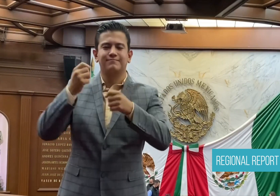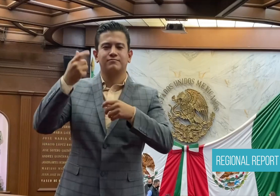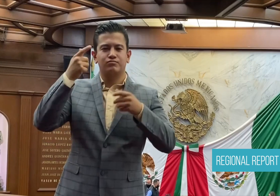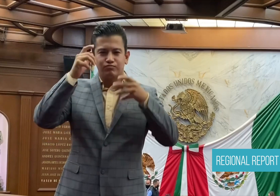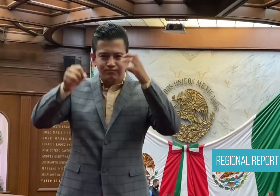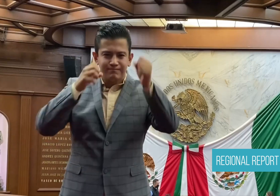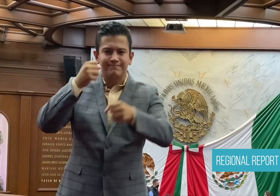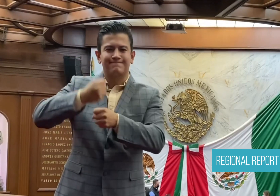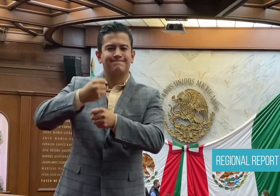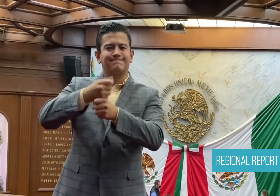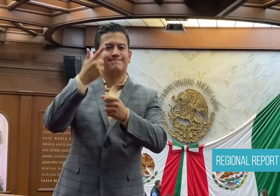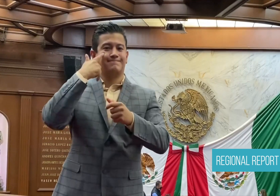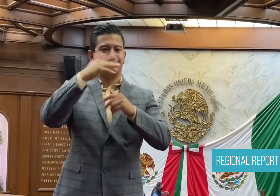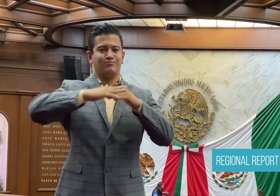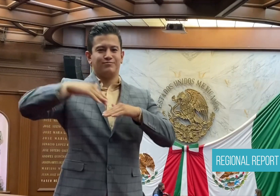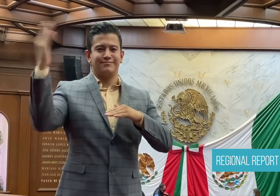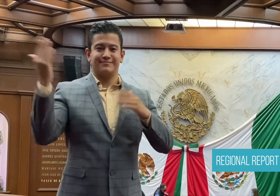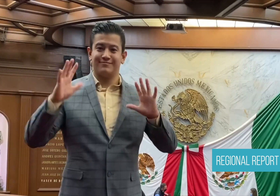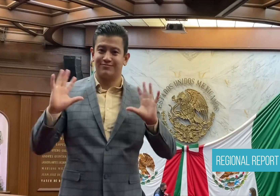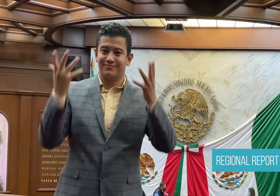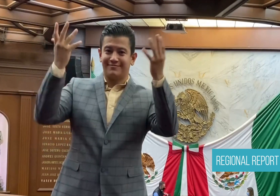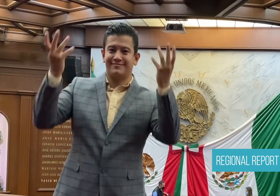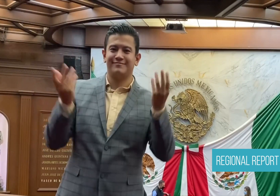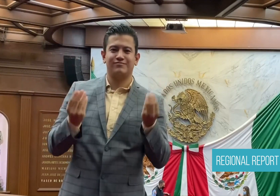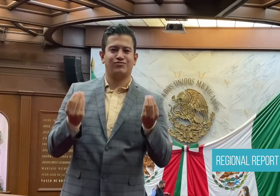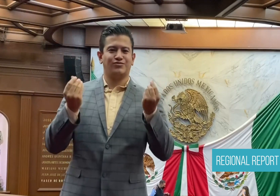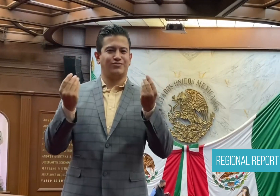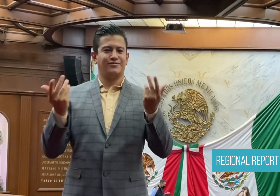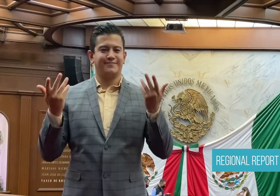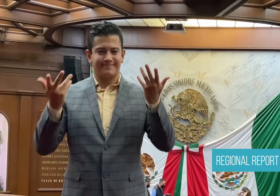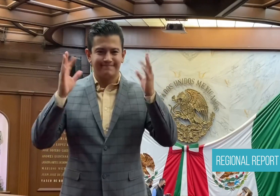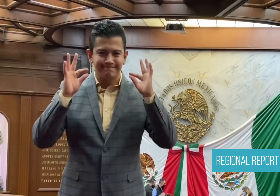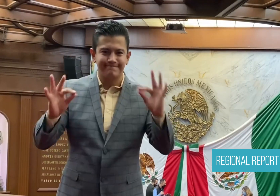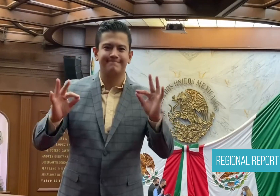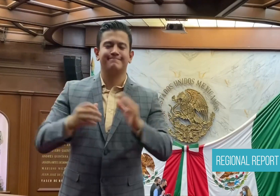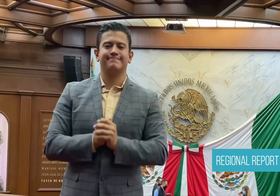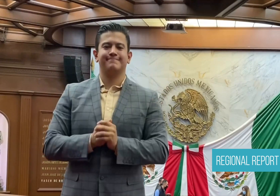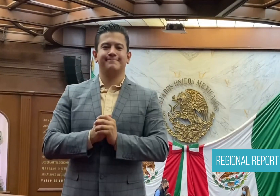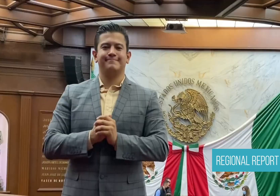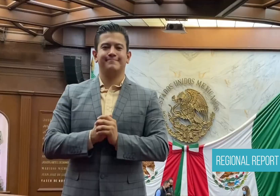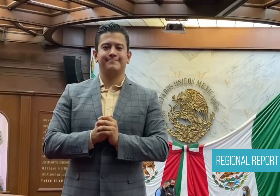of their life and well-being.